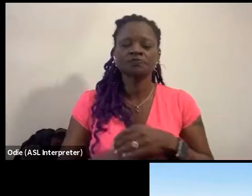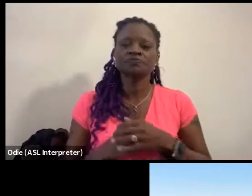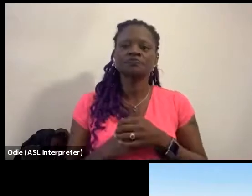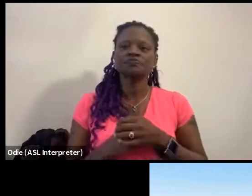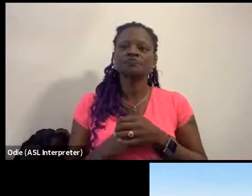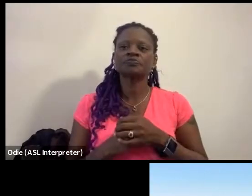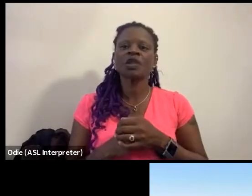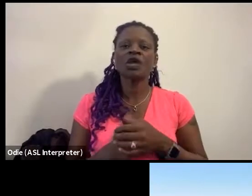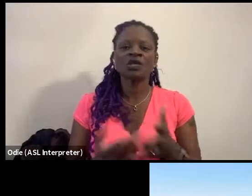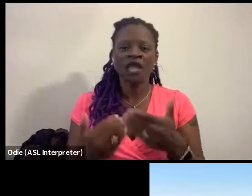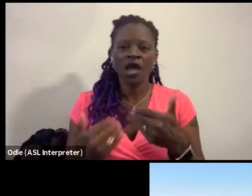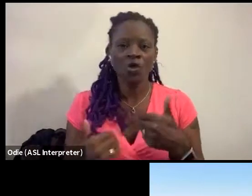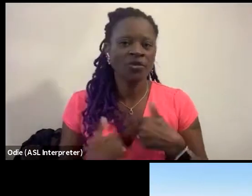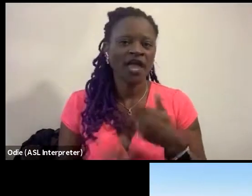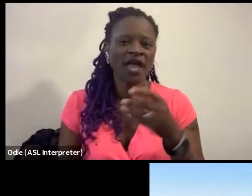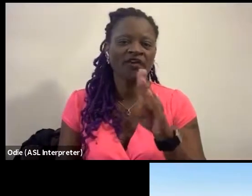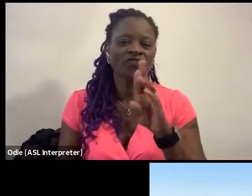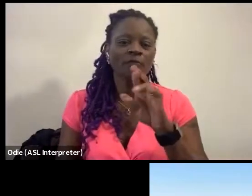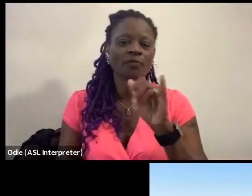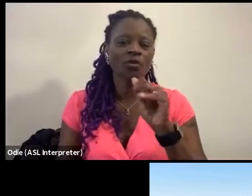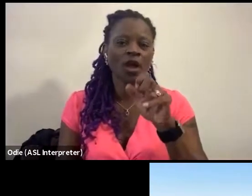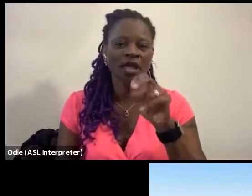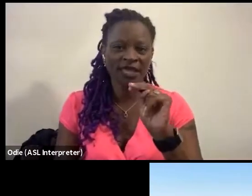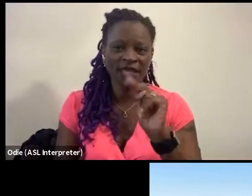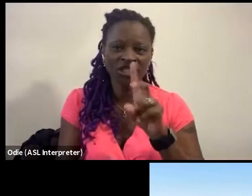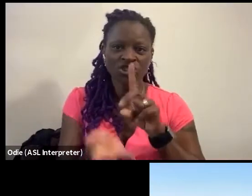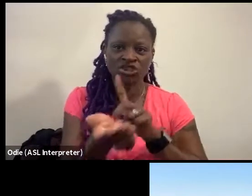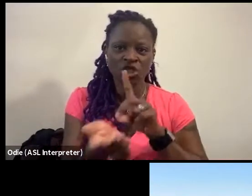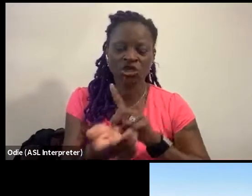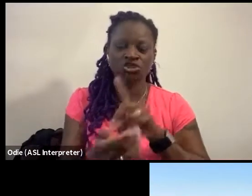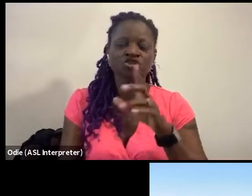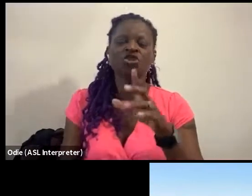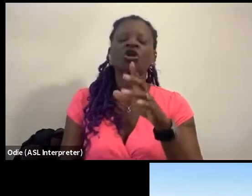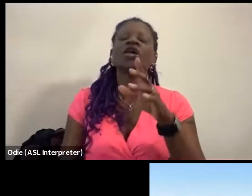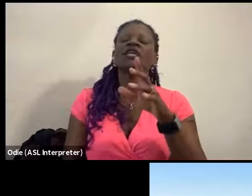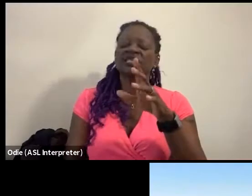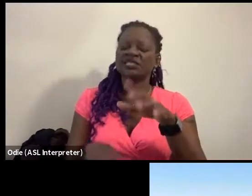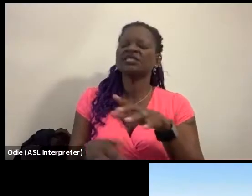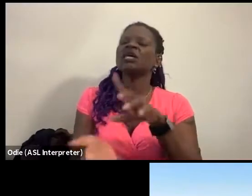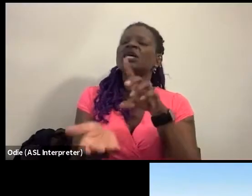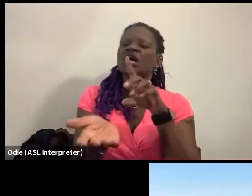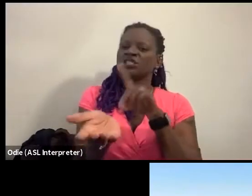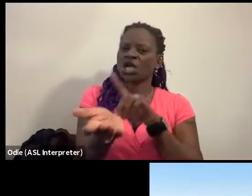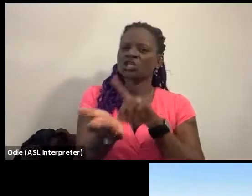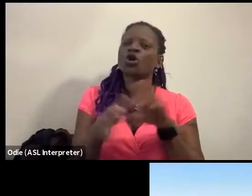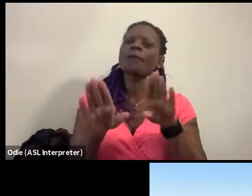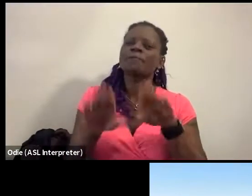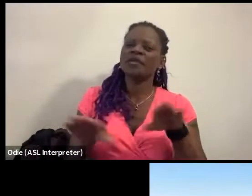And again, I'm sorry, Brad, if I butchered that right, it's a pediatrician with Sutter Health who faces vaccine hesitant